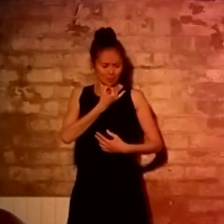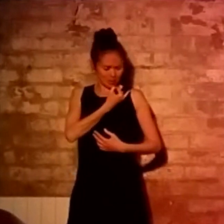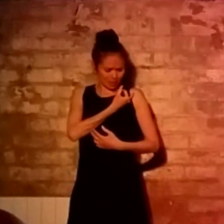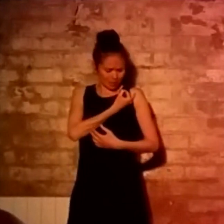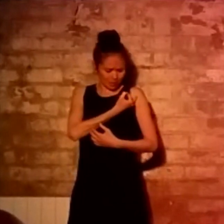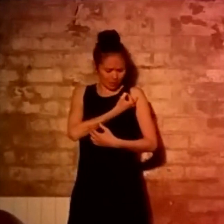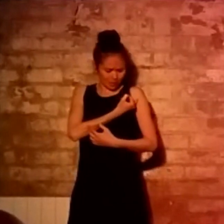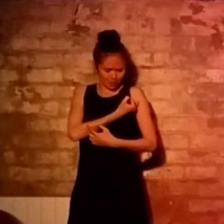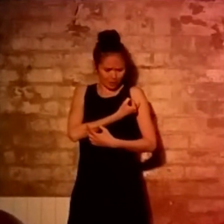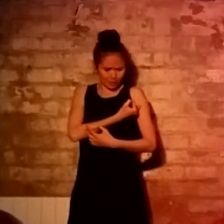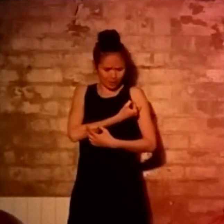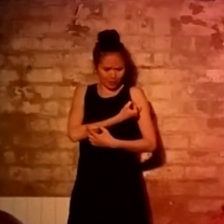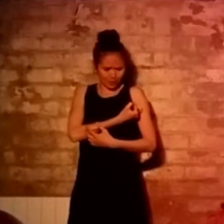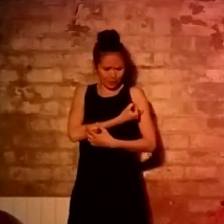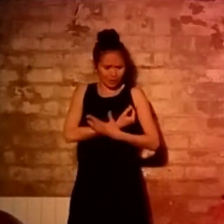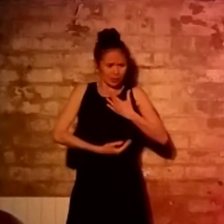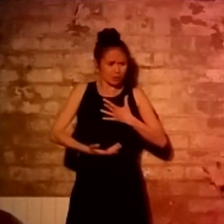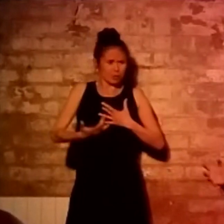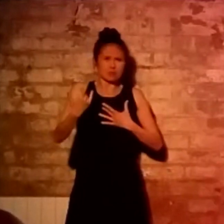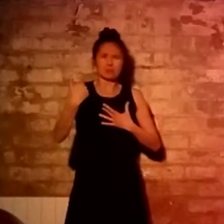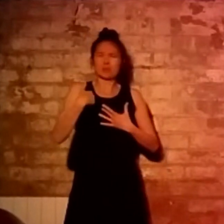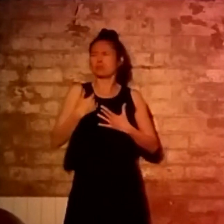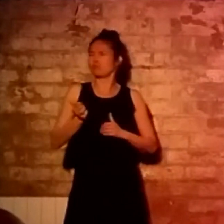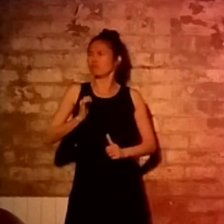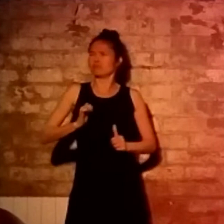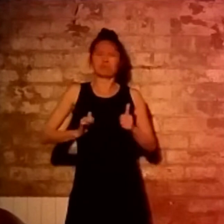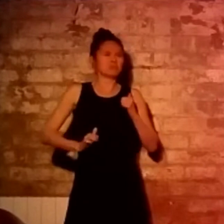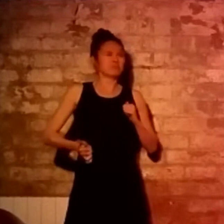Thought I, master of this celebrated temperament.